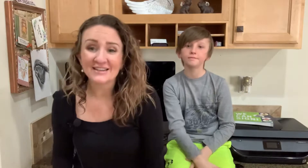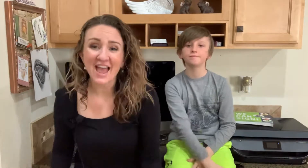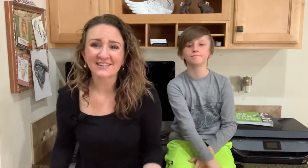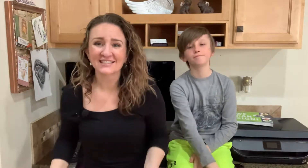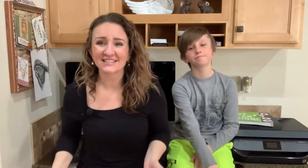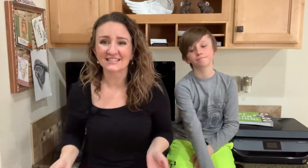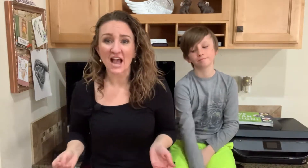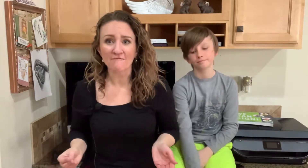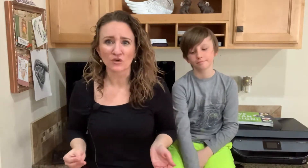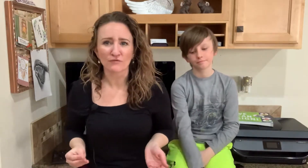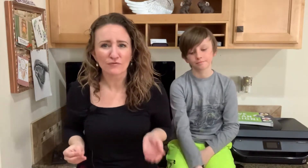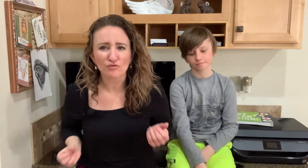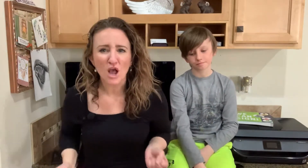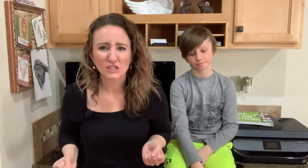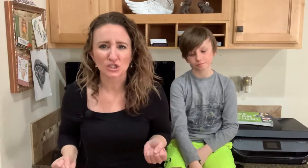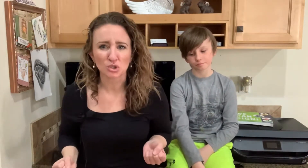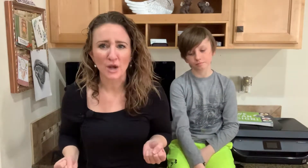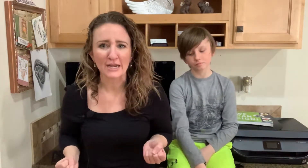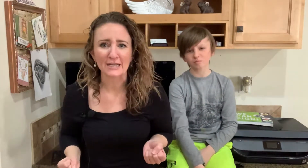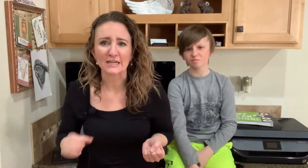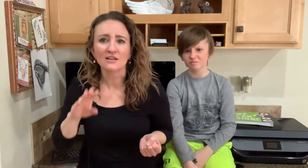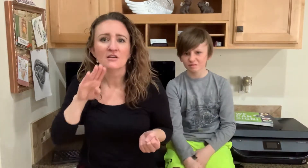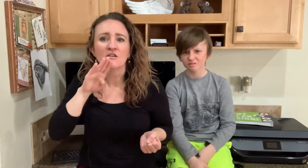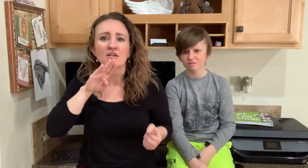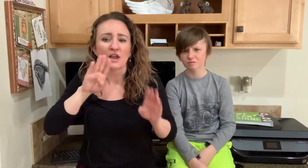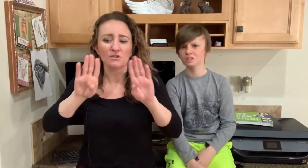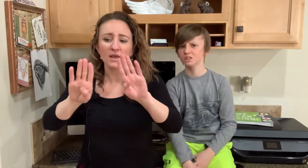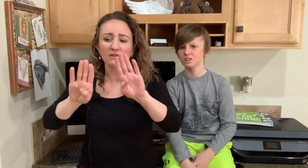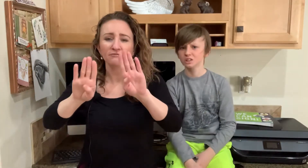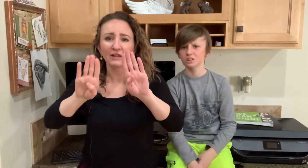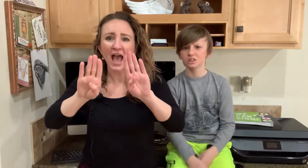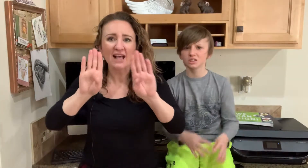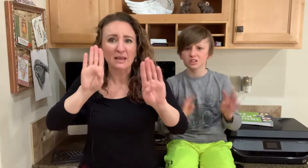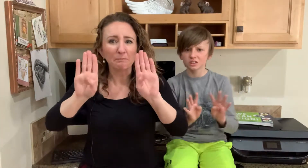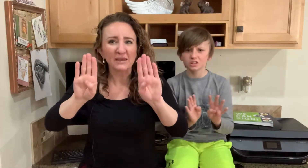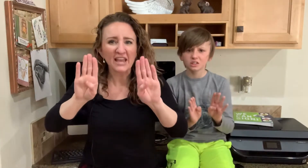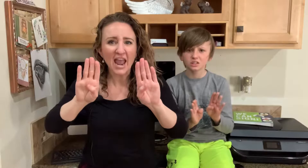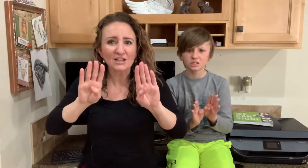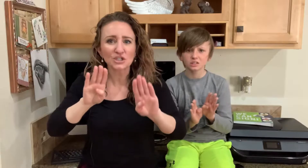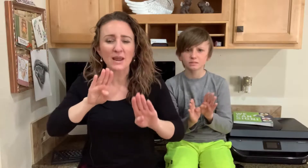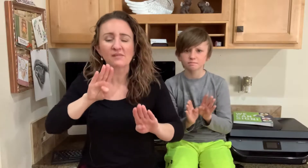Next is the sign for frustrated. And you make flat, like B hand shapes,